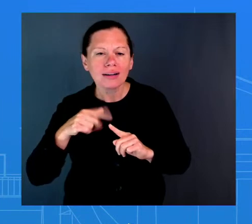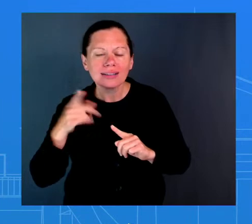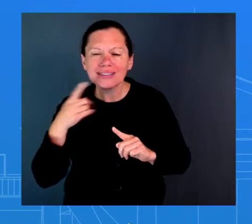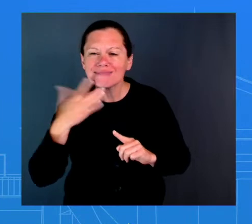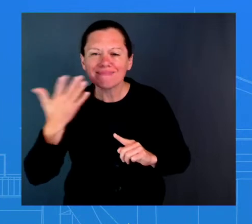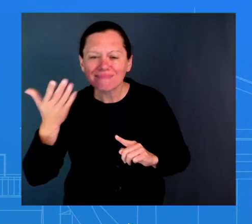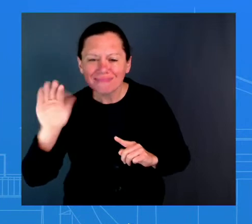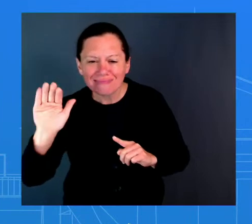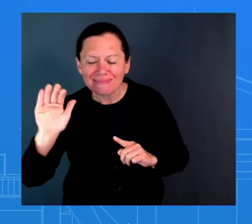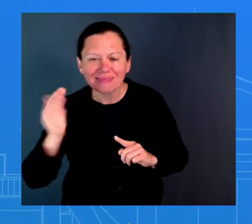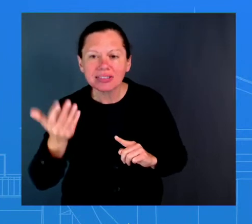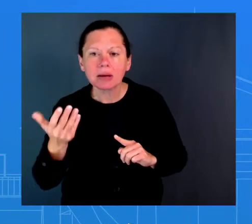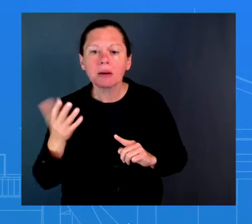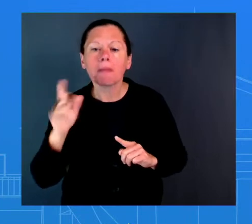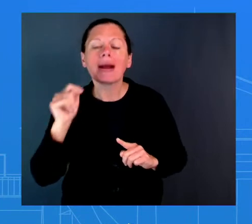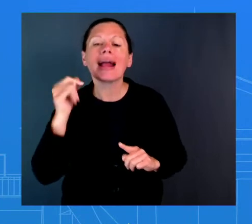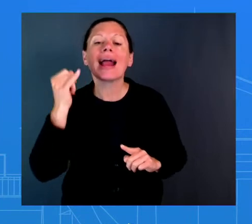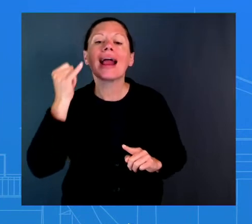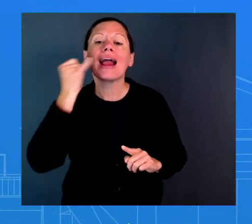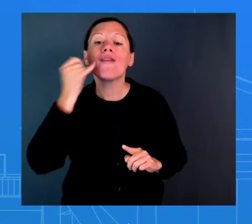to happen in Ukraine, it could happen elsewhere.